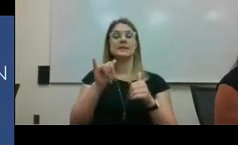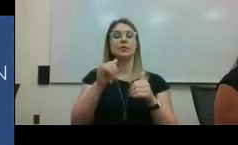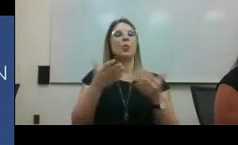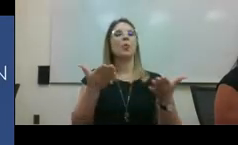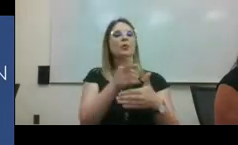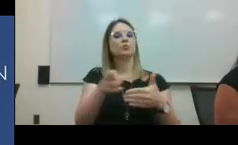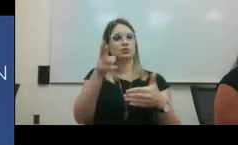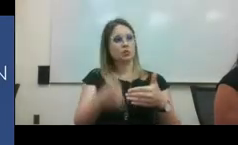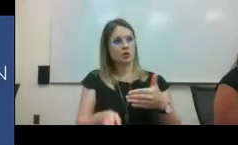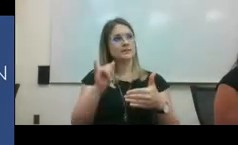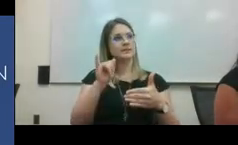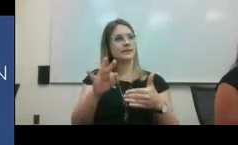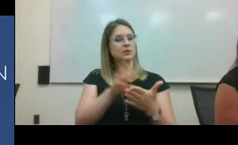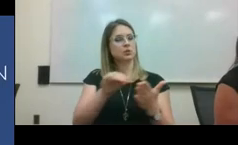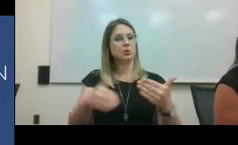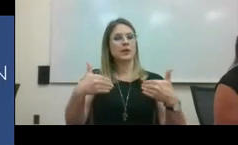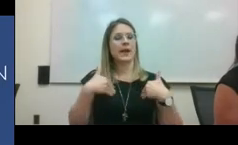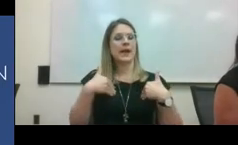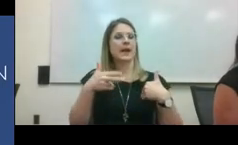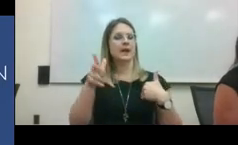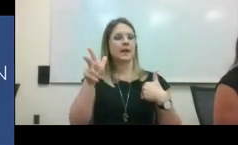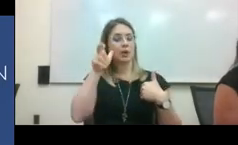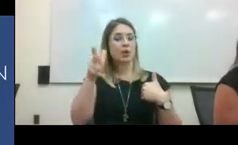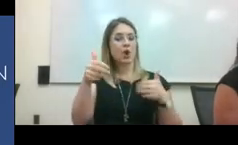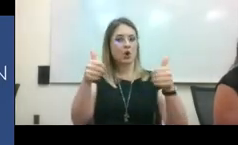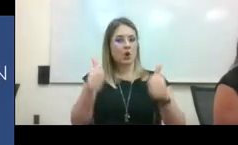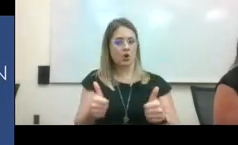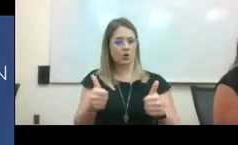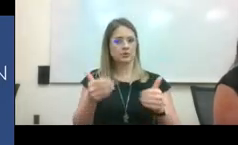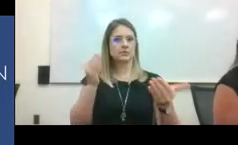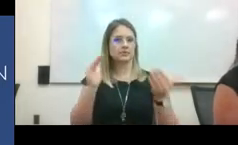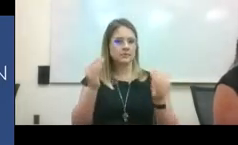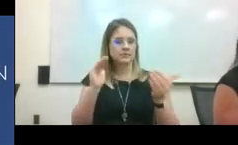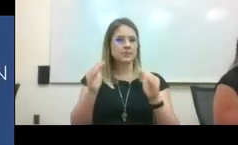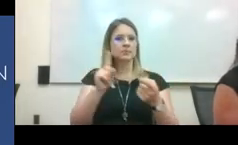So, I'm guessing that maybe comparing a student who had verbal language early on